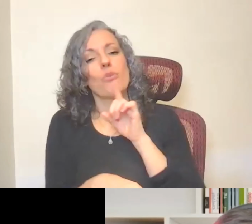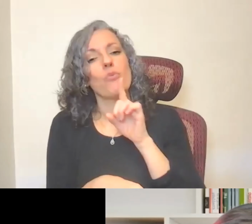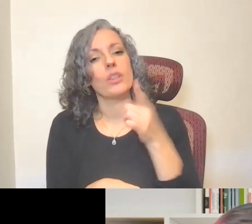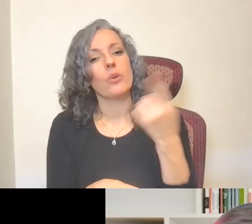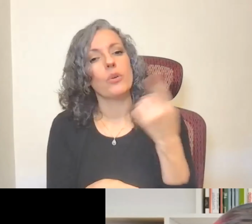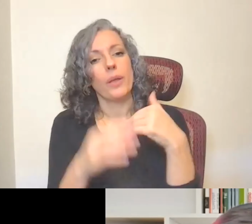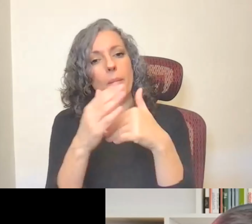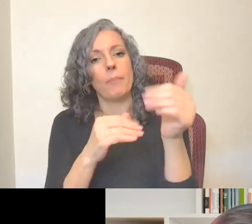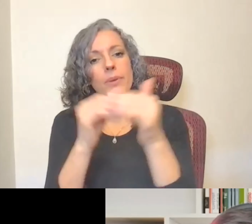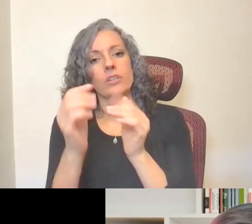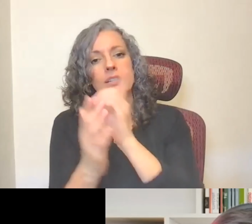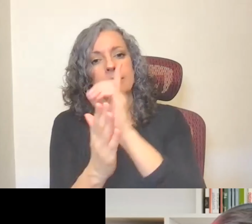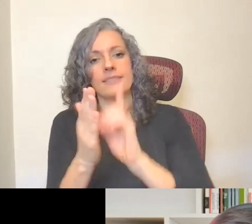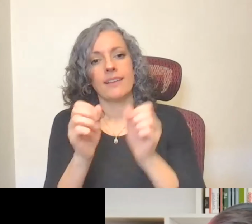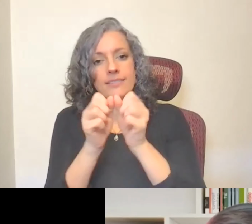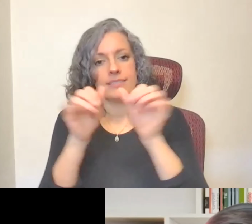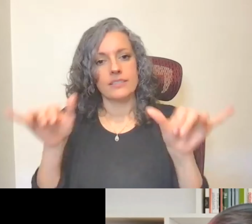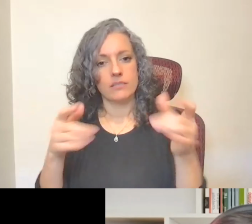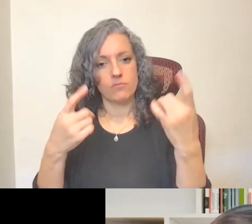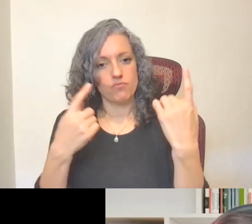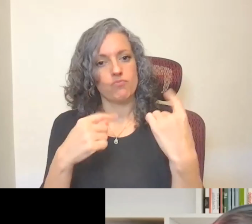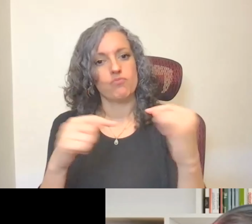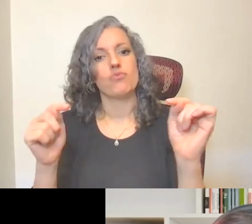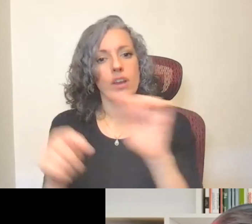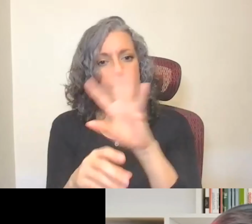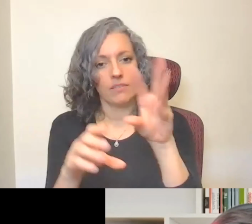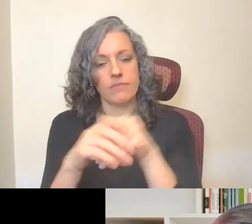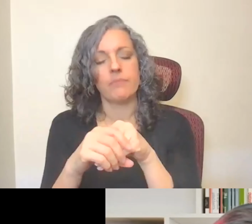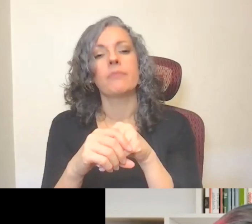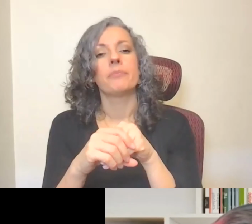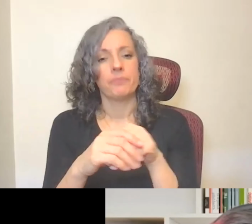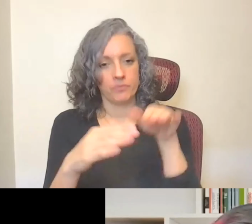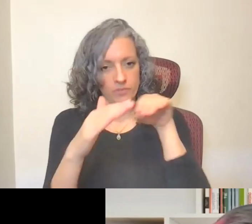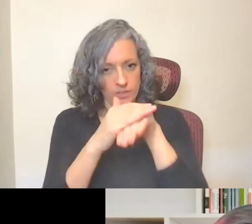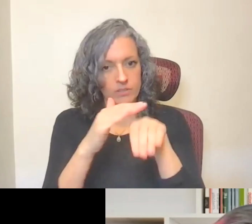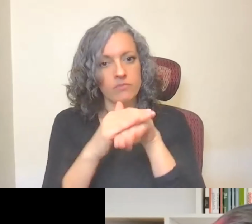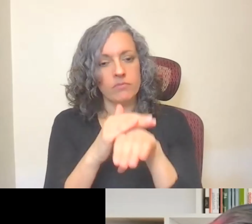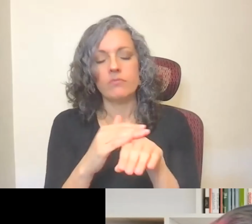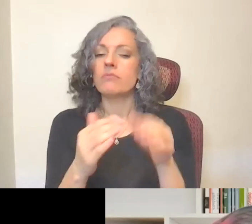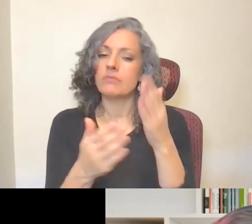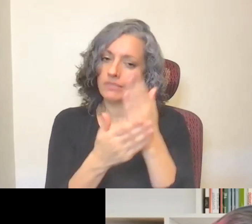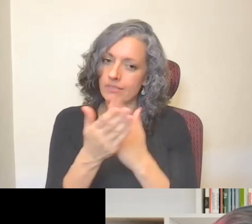system and we are trying to bake in accessibility in some of those components, when it's, kind of,